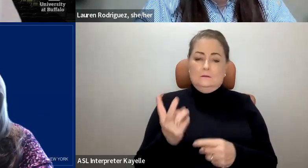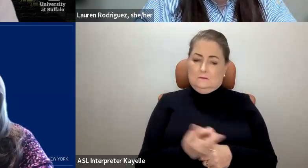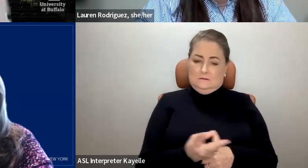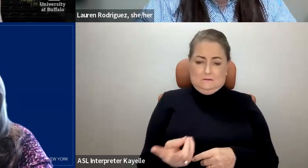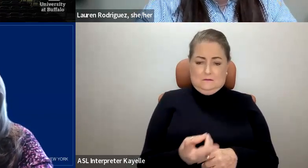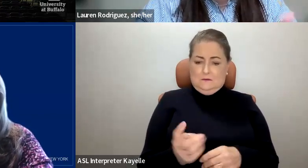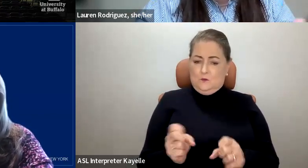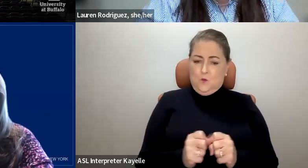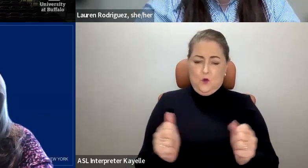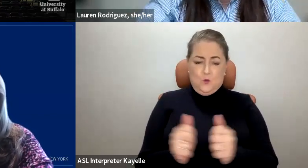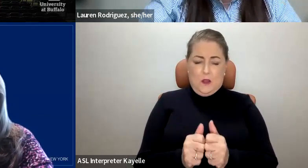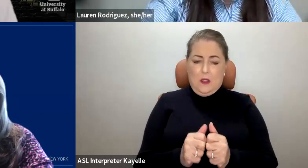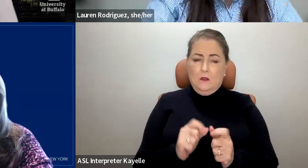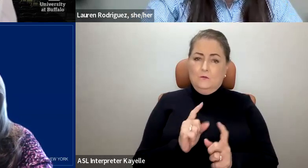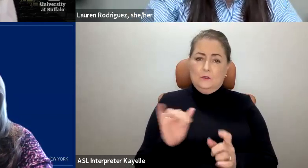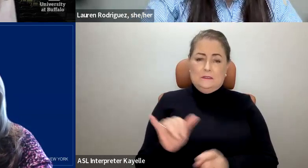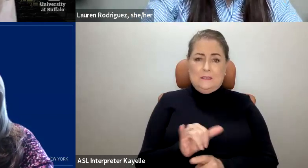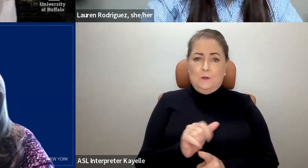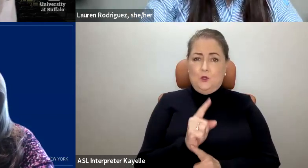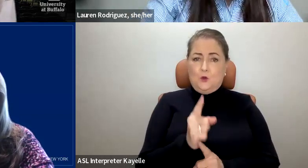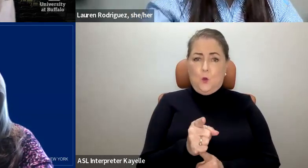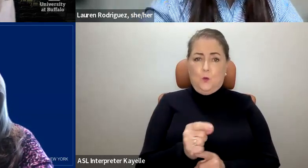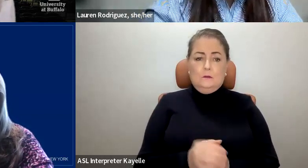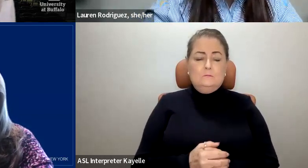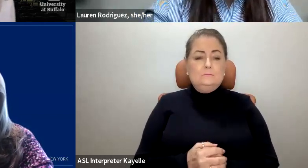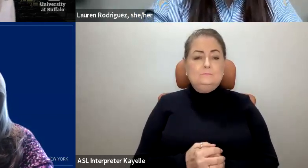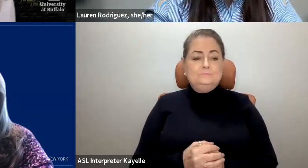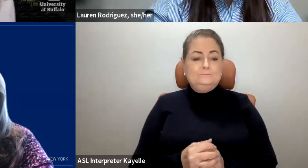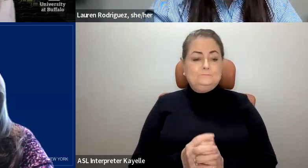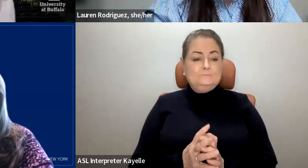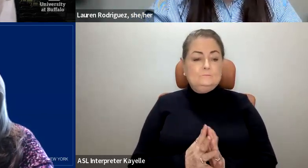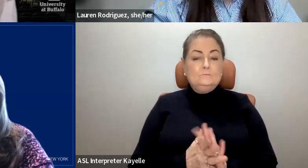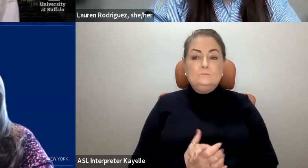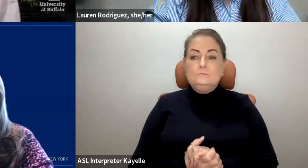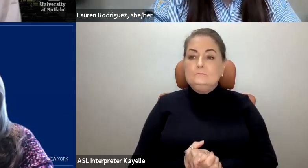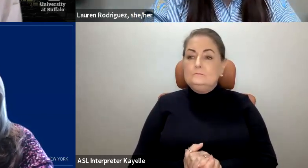together towards similar goals. And so I wanted to share a case